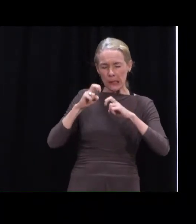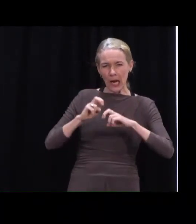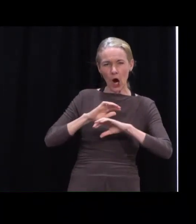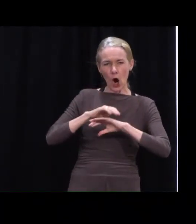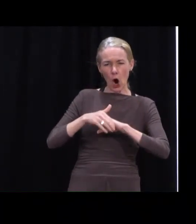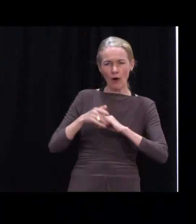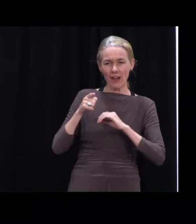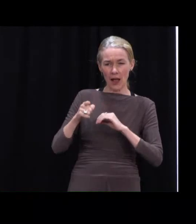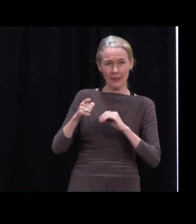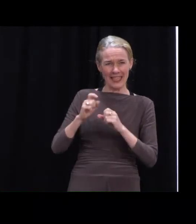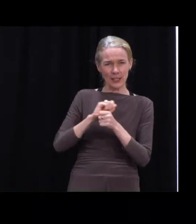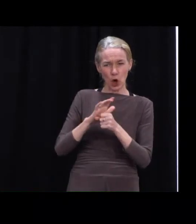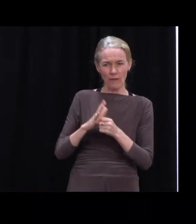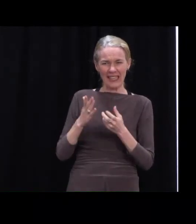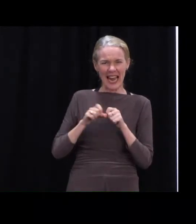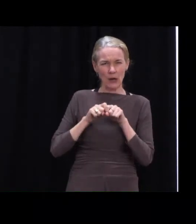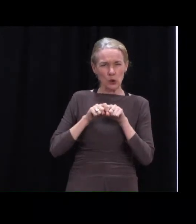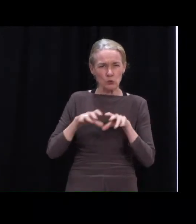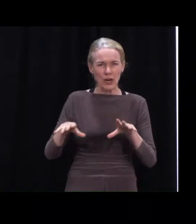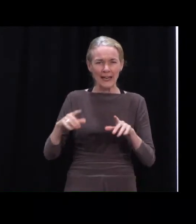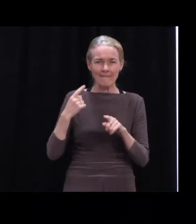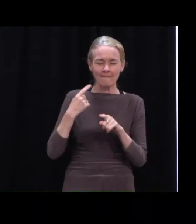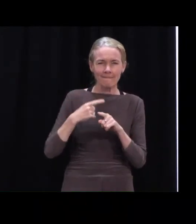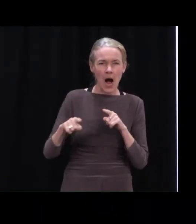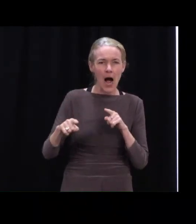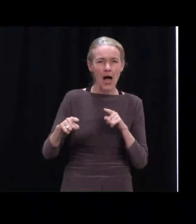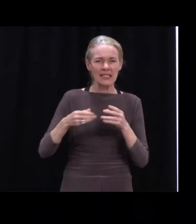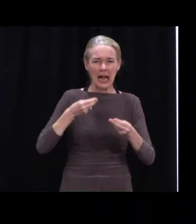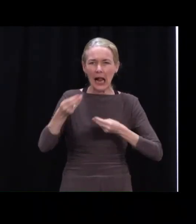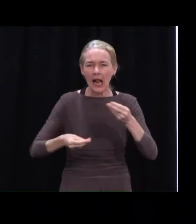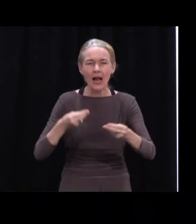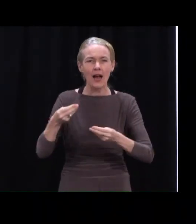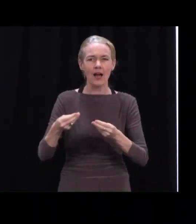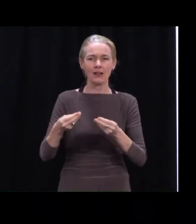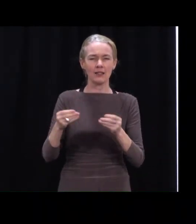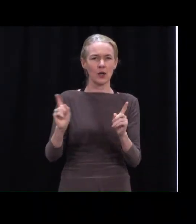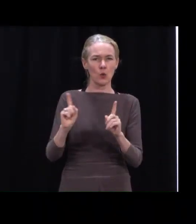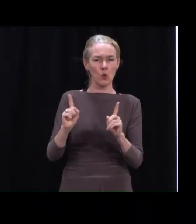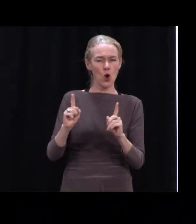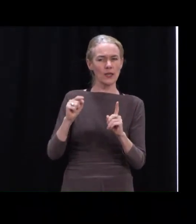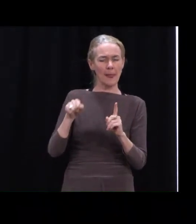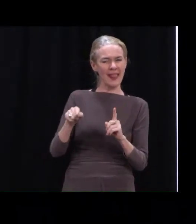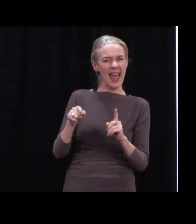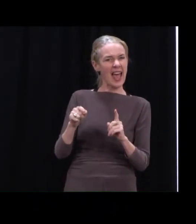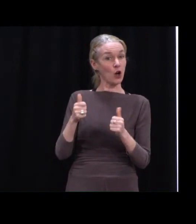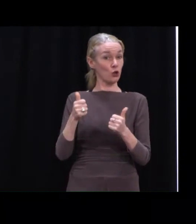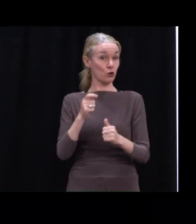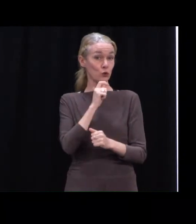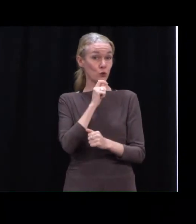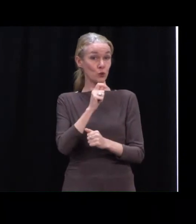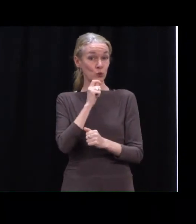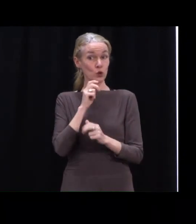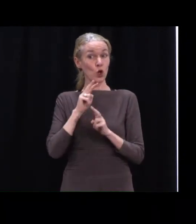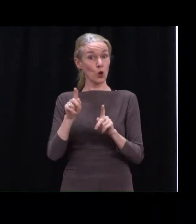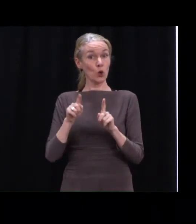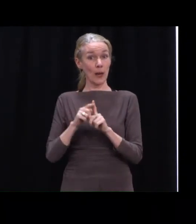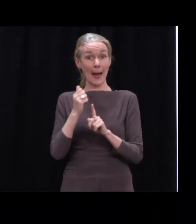visiting a supermarket, a healthcare provider or they